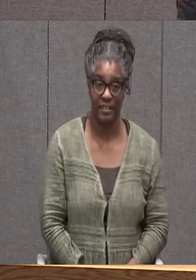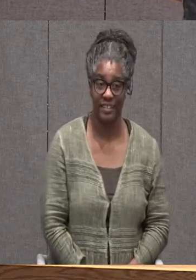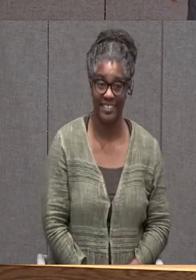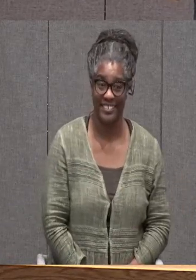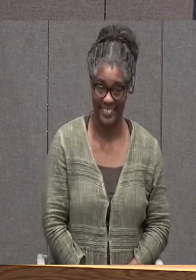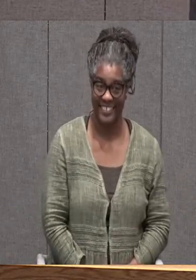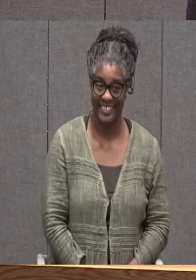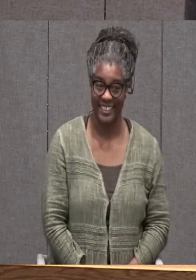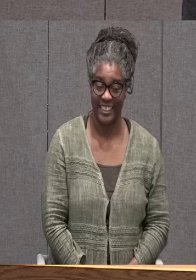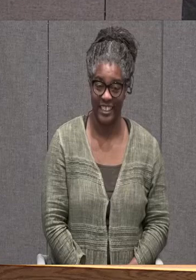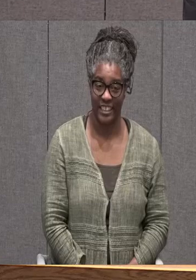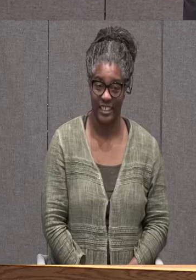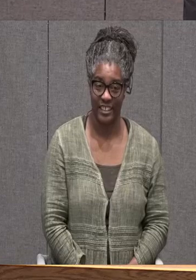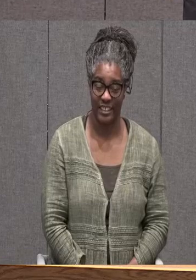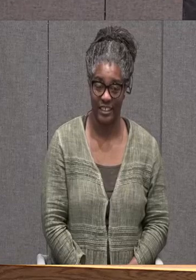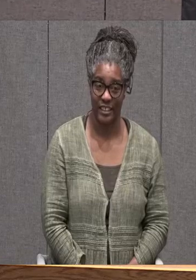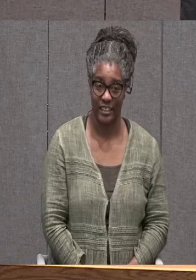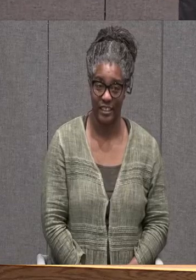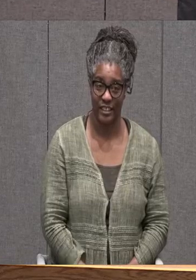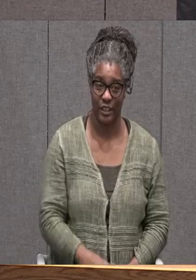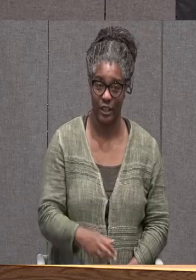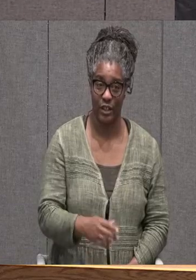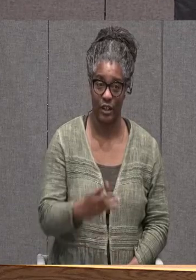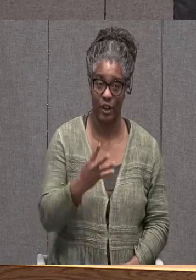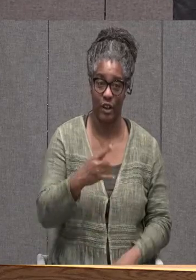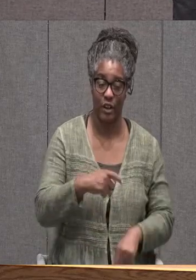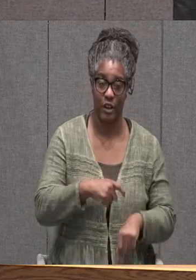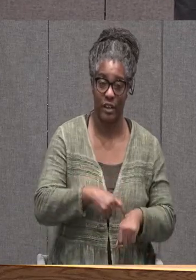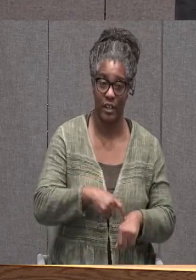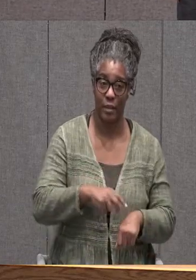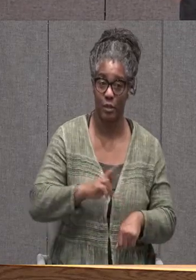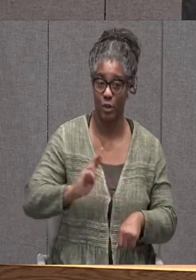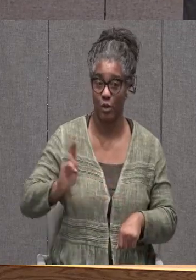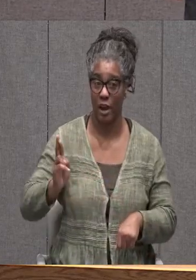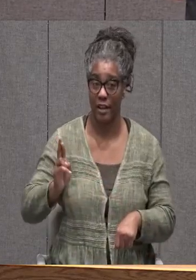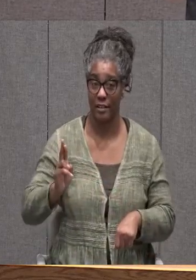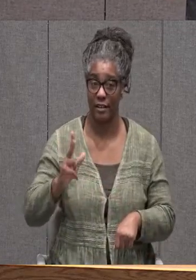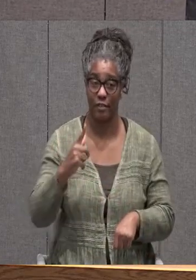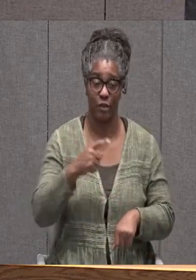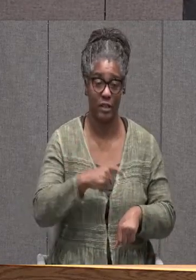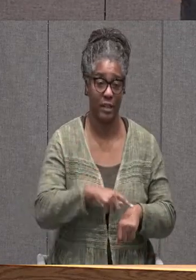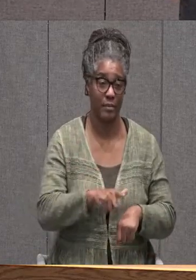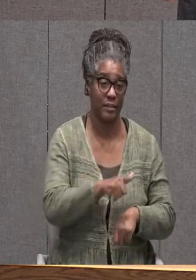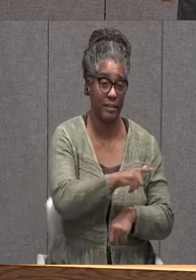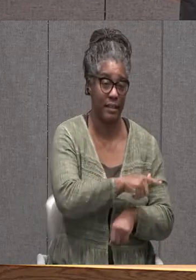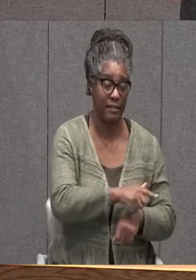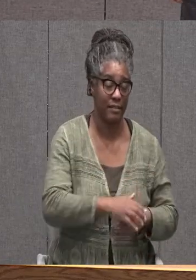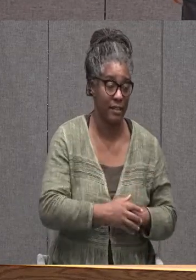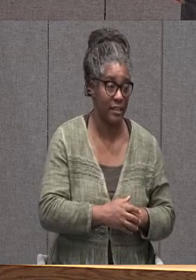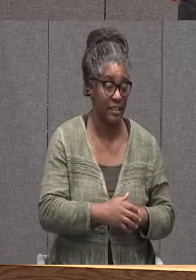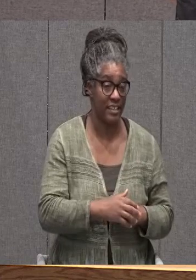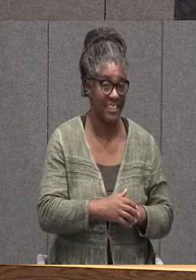Four slides to the right, four slides to the left. Lets try that again.